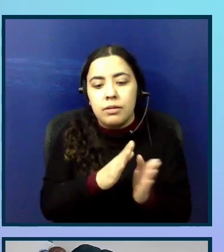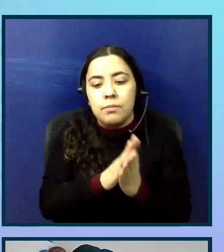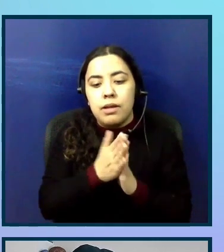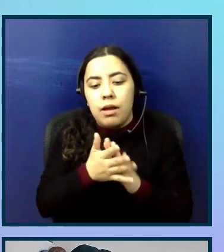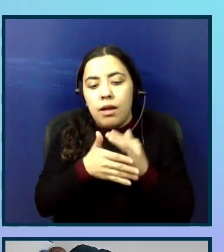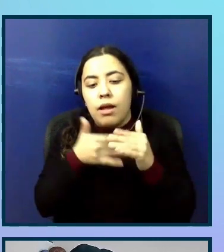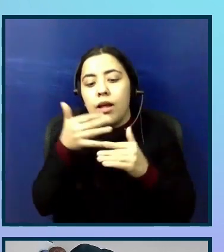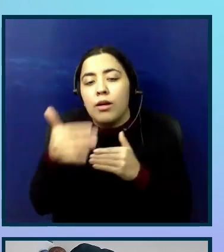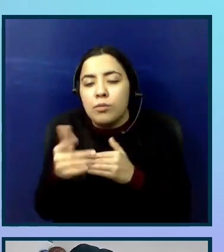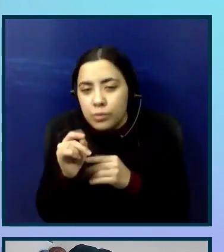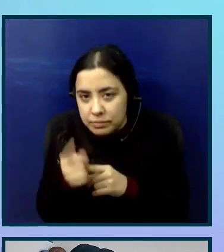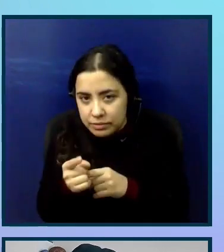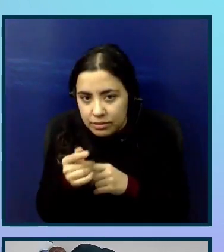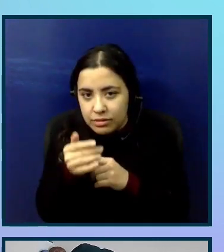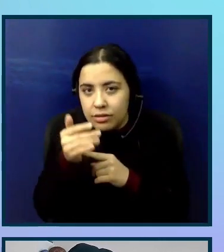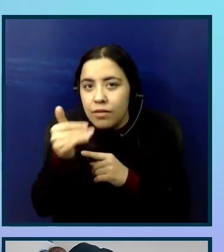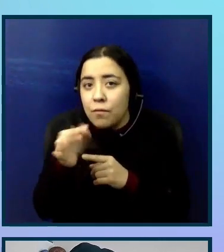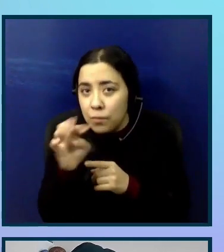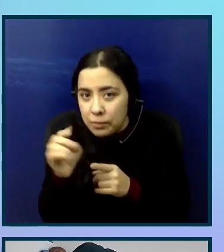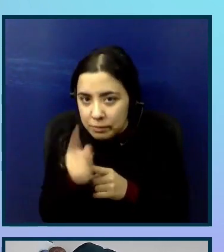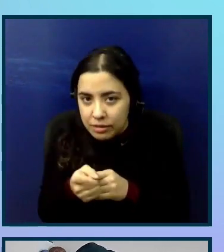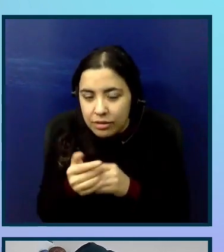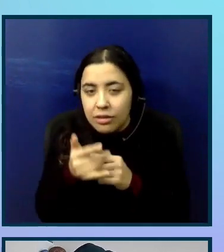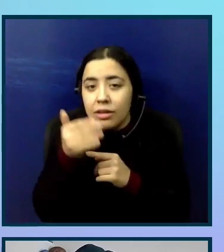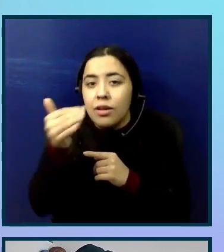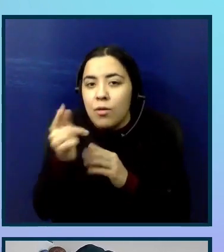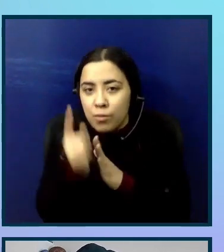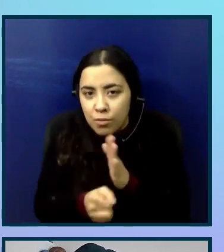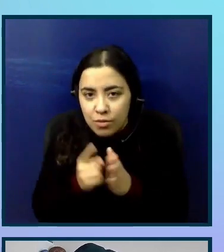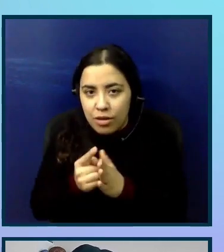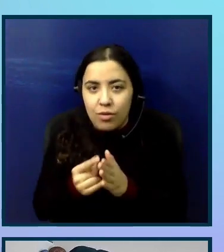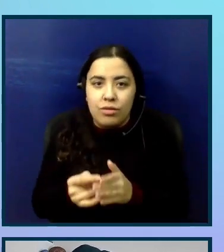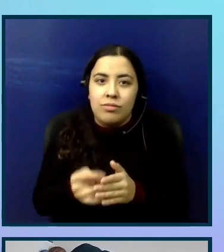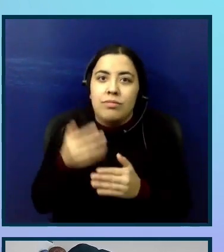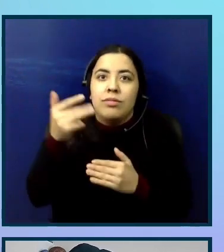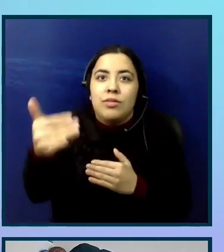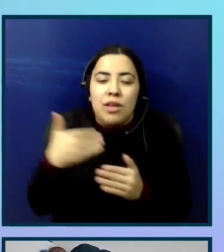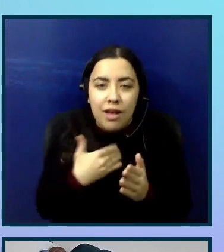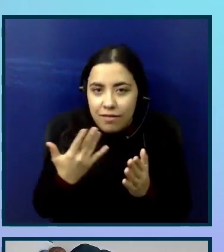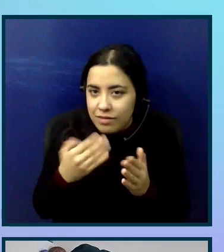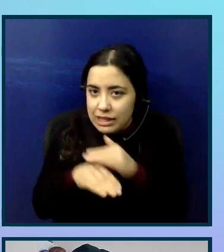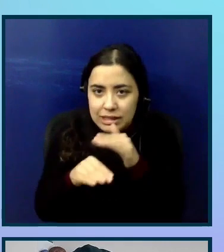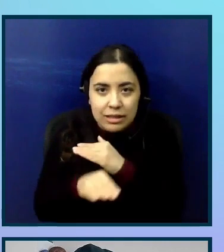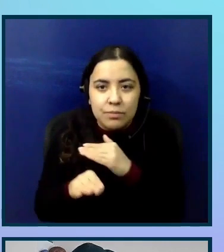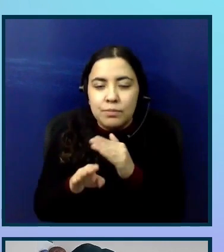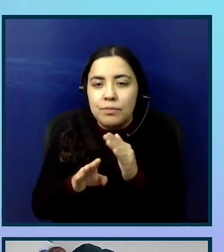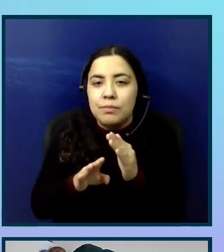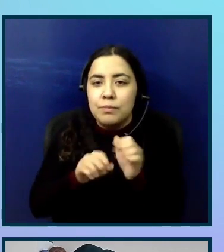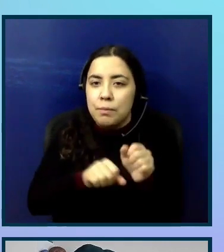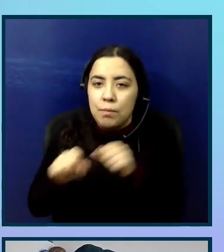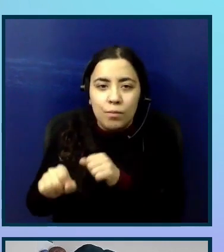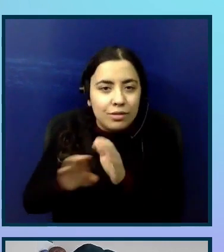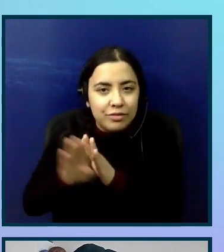20 will turn to 40, 40 will turn to an hour. Before you know it you have an accessible development, promise you that.